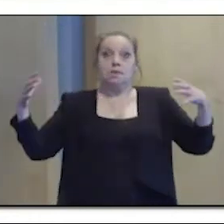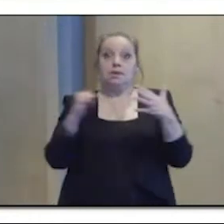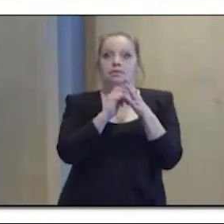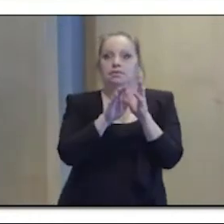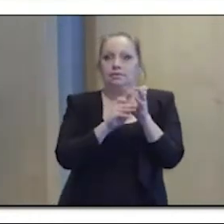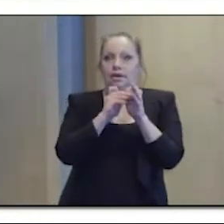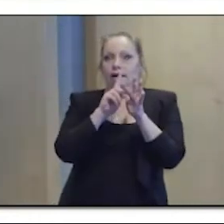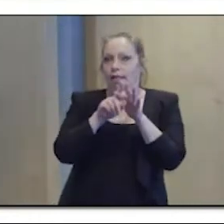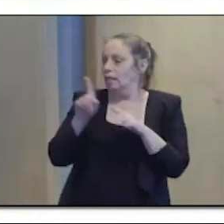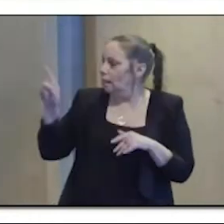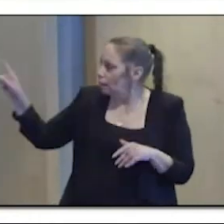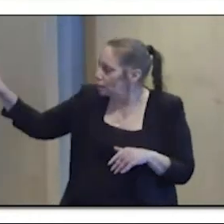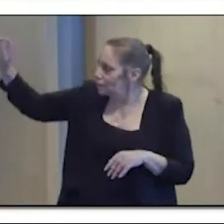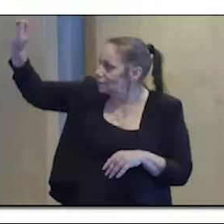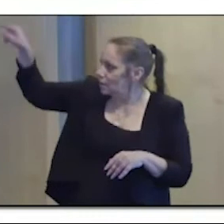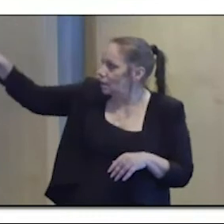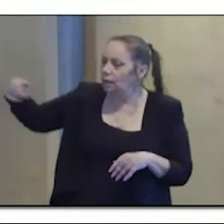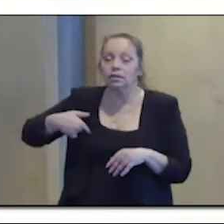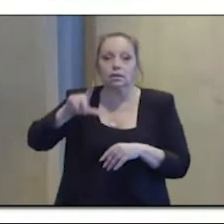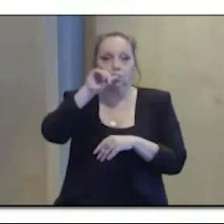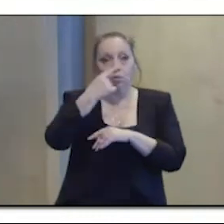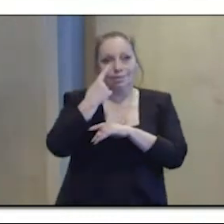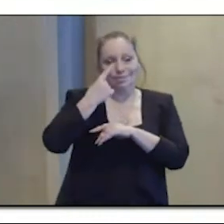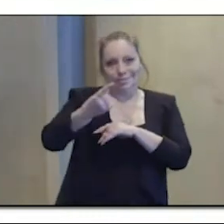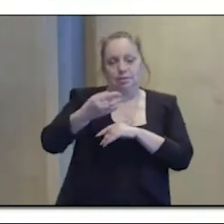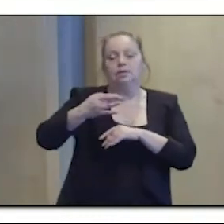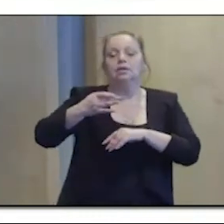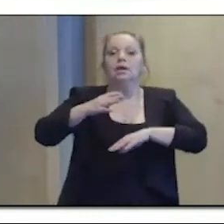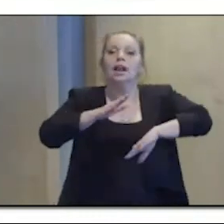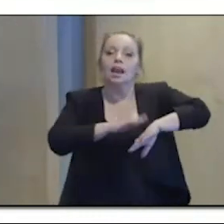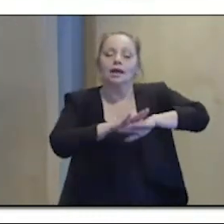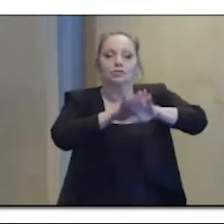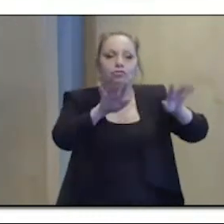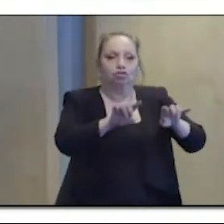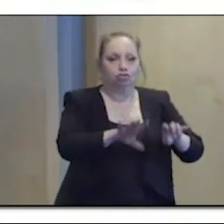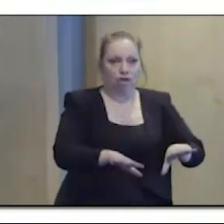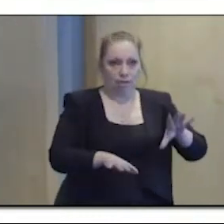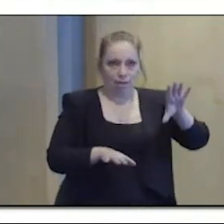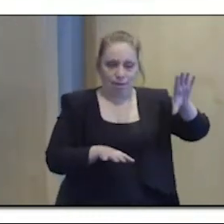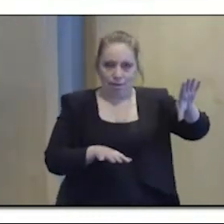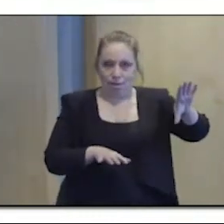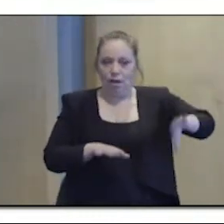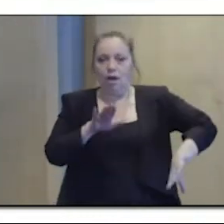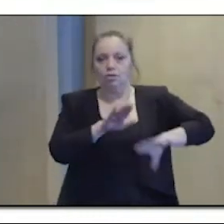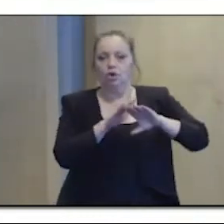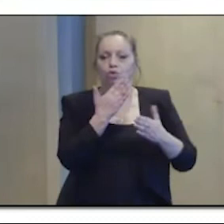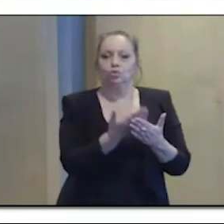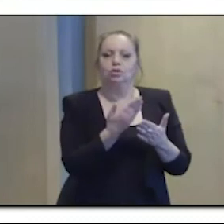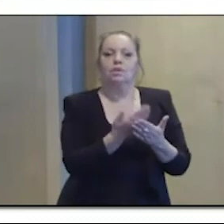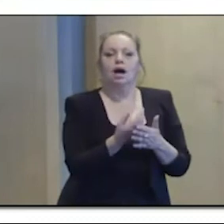And that this is today so you can see on the left we've got Australia, total demand is 35 gigawatts,